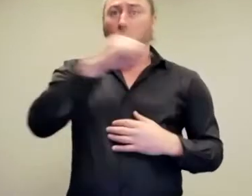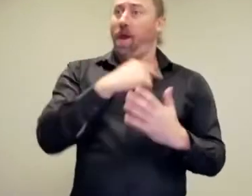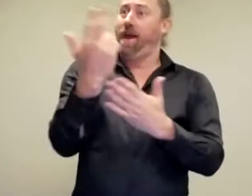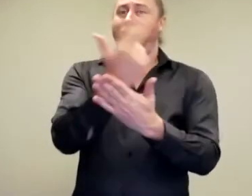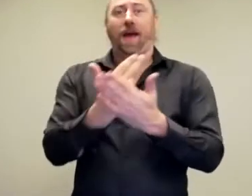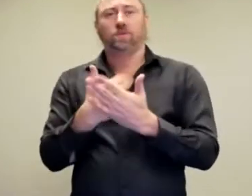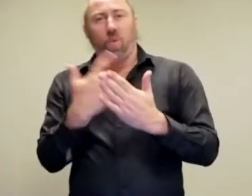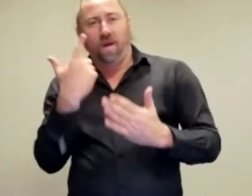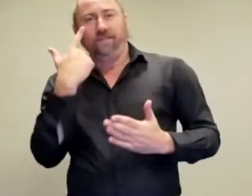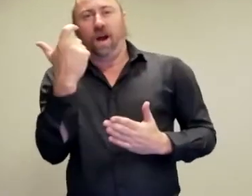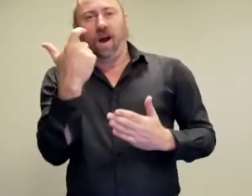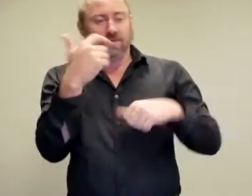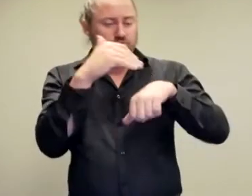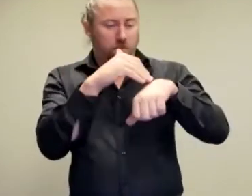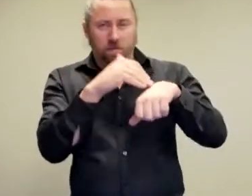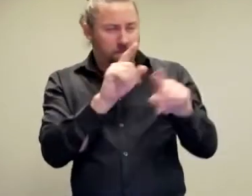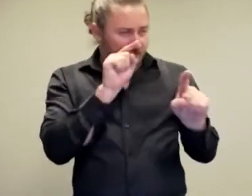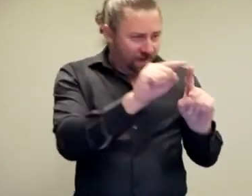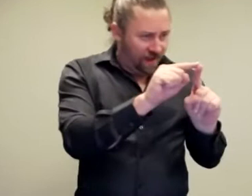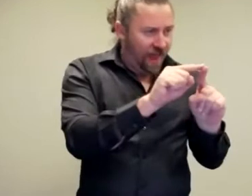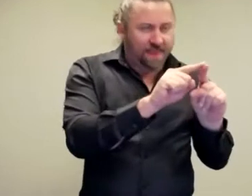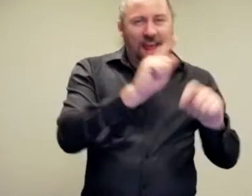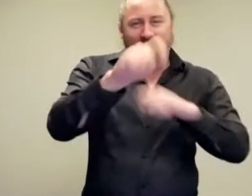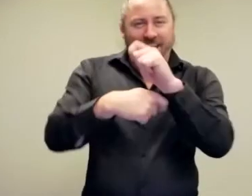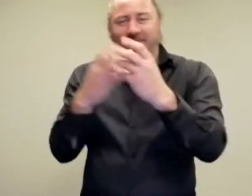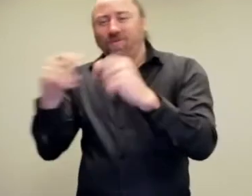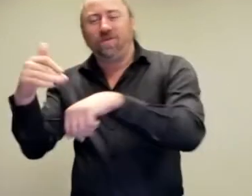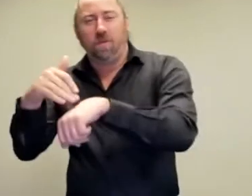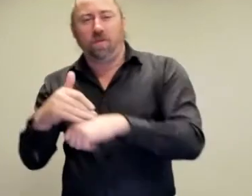not just problem solvers. By casting a net out,